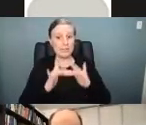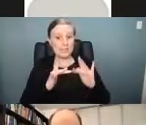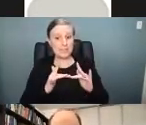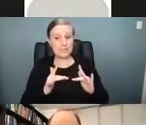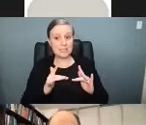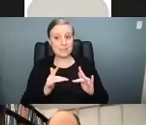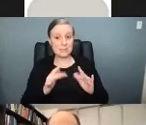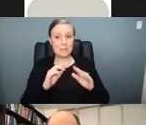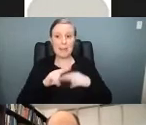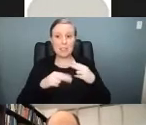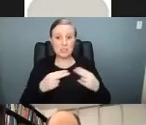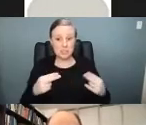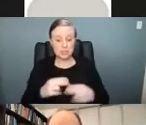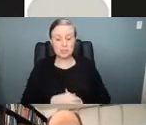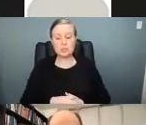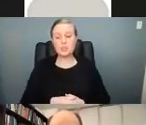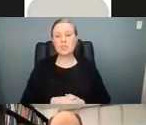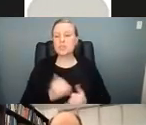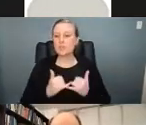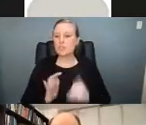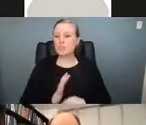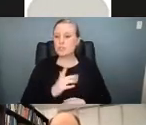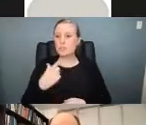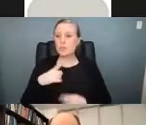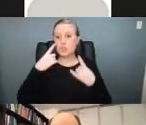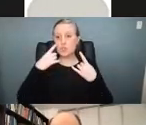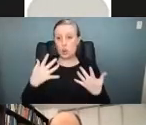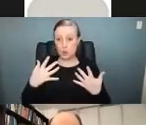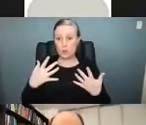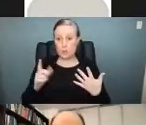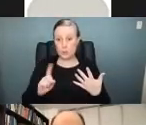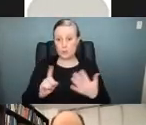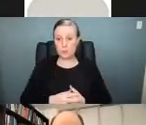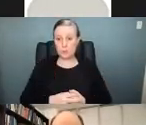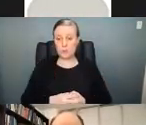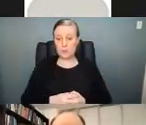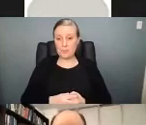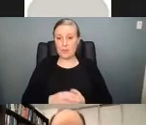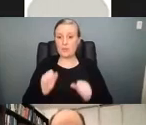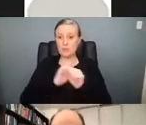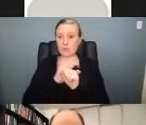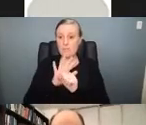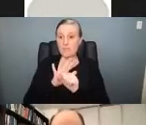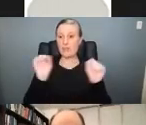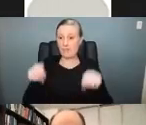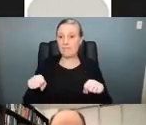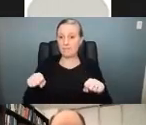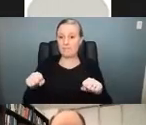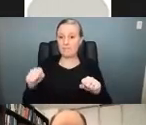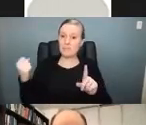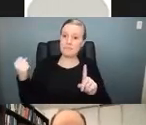interesting because I think it does demonstrate that the pandemic has had a significant effect